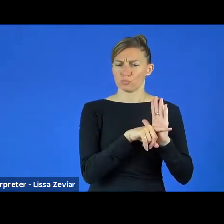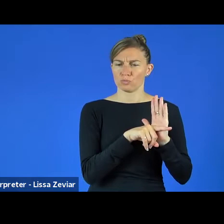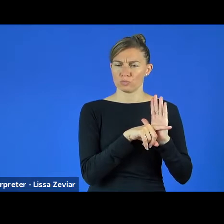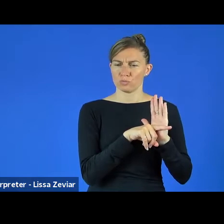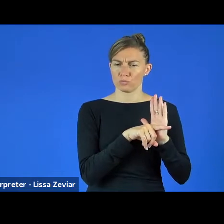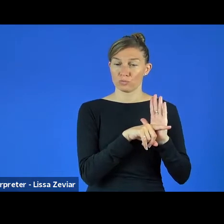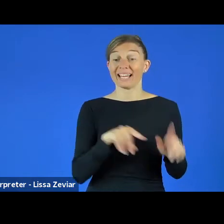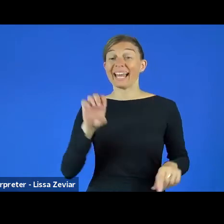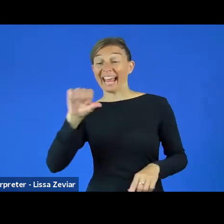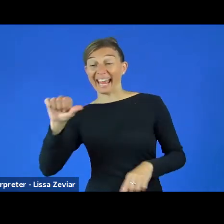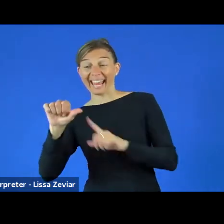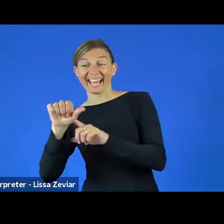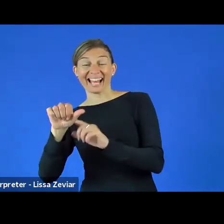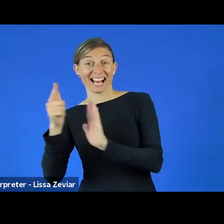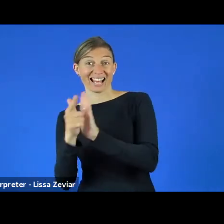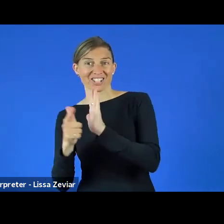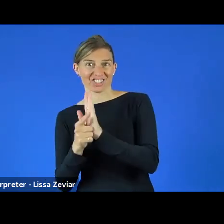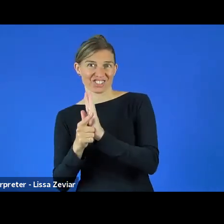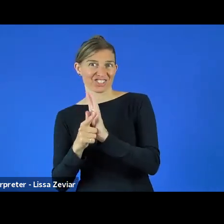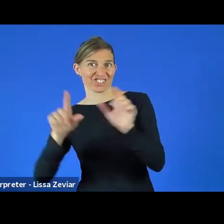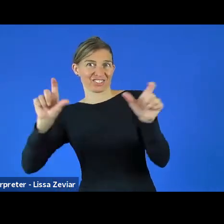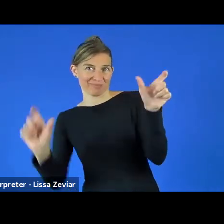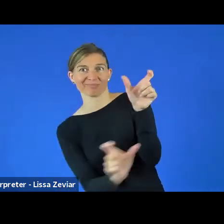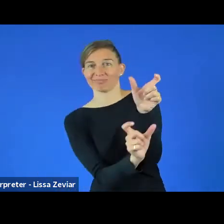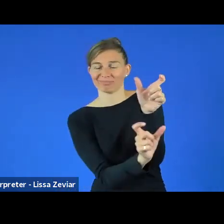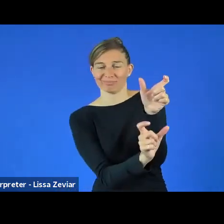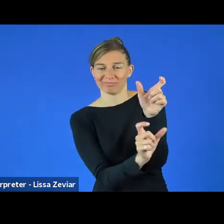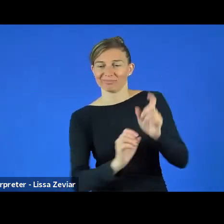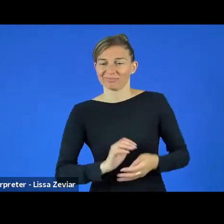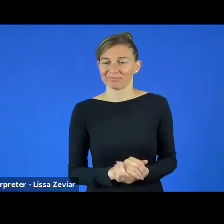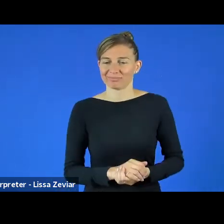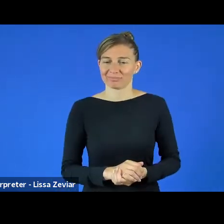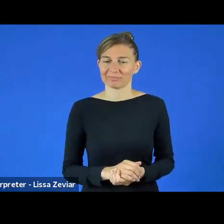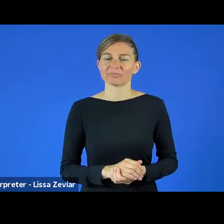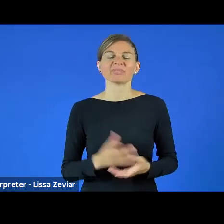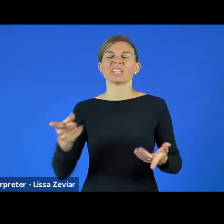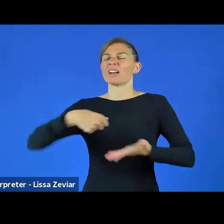It means that the legislation defines the basic requirements in the directive.